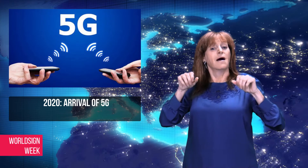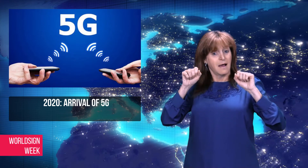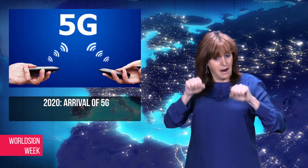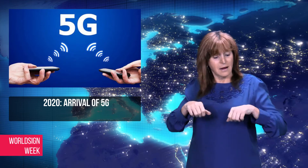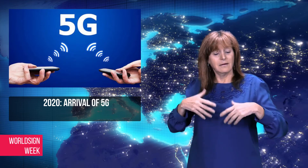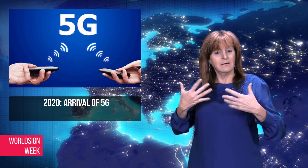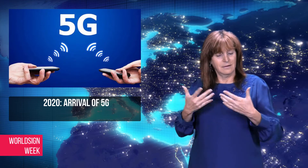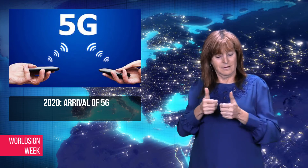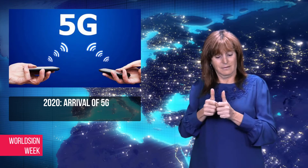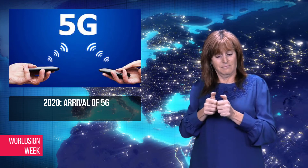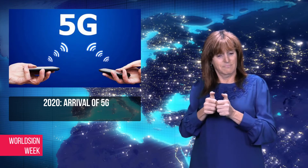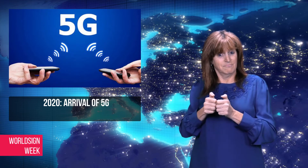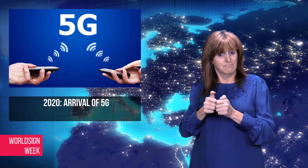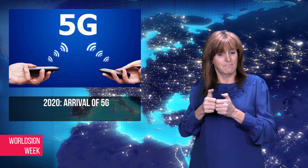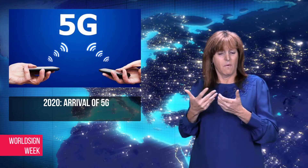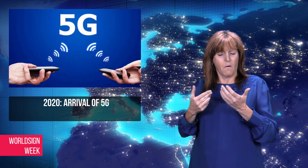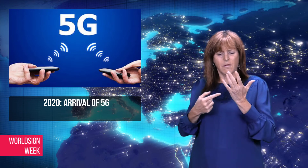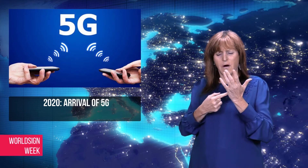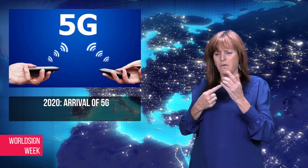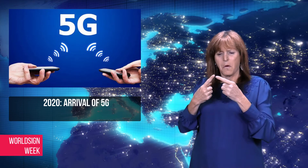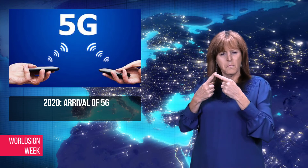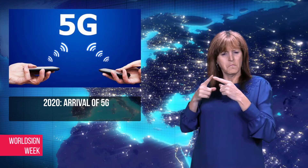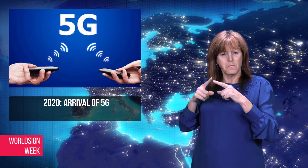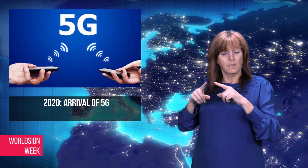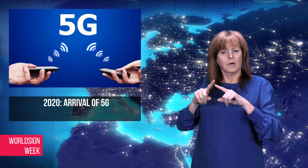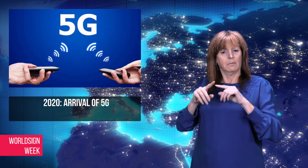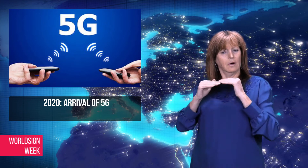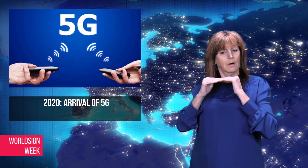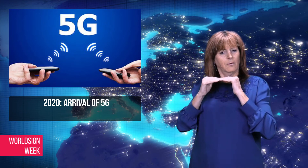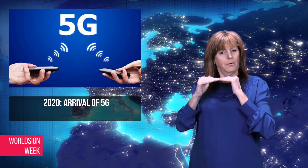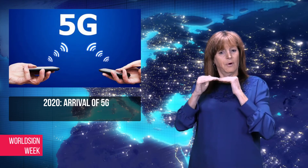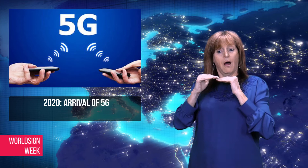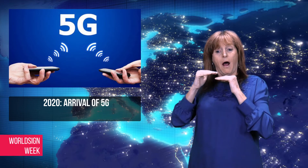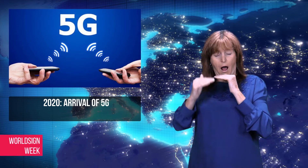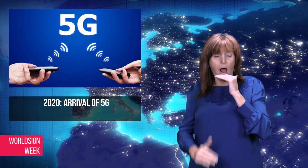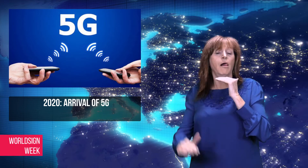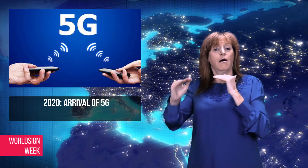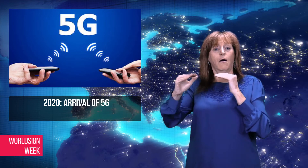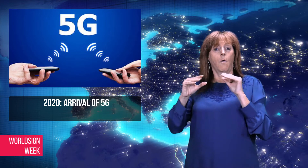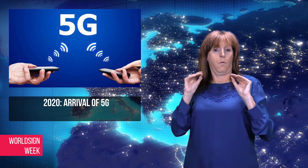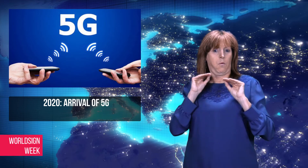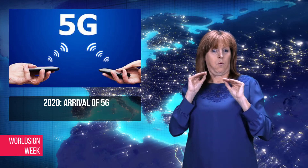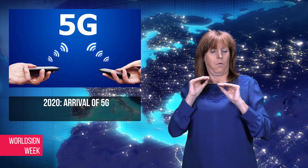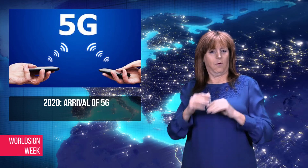current technology with wider coverage and more